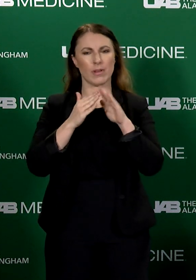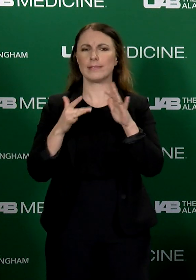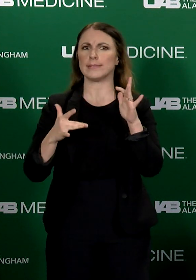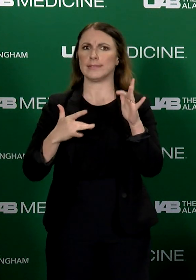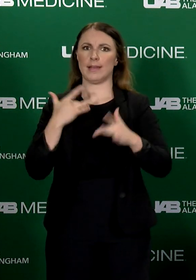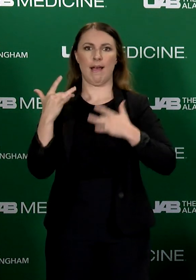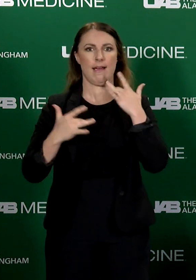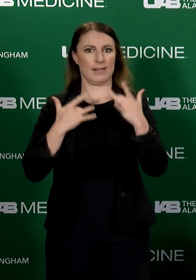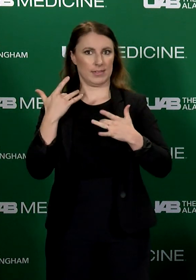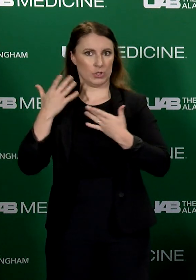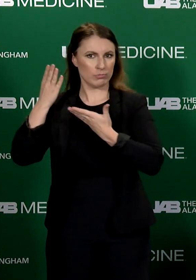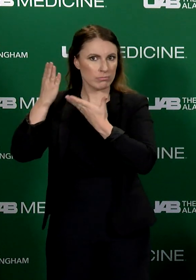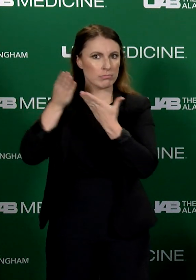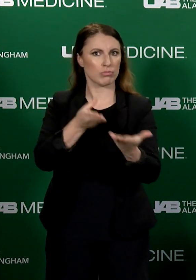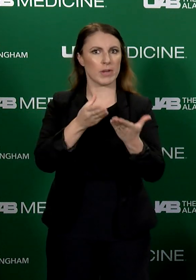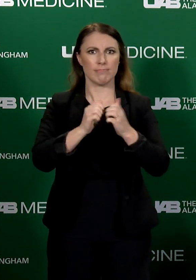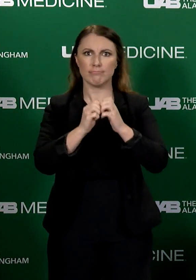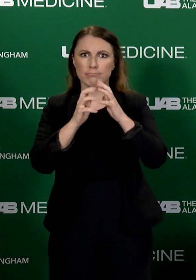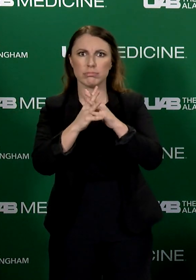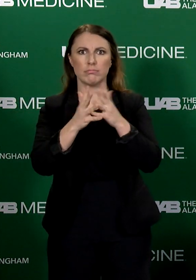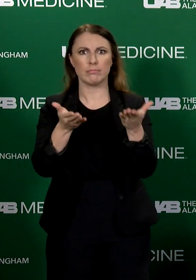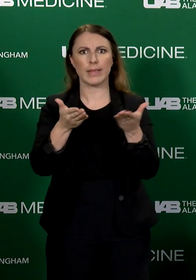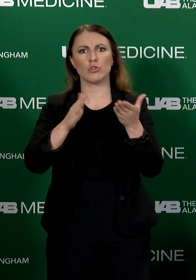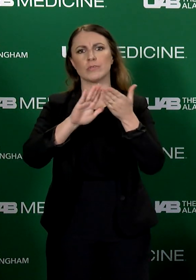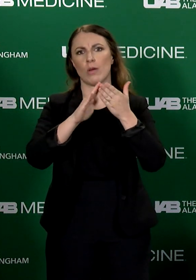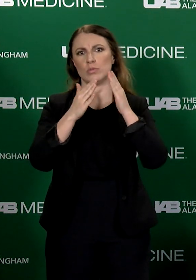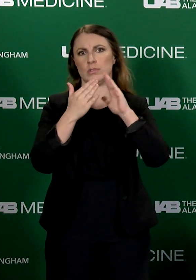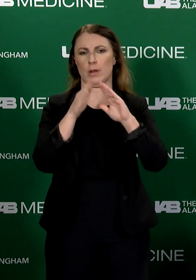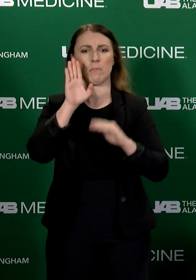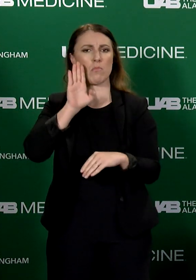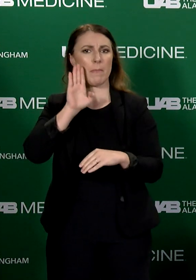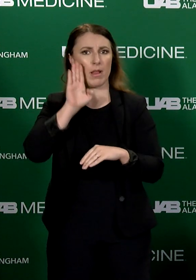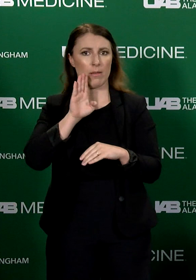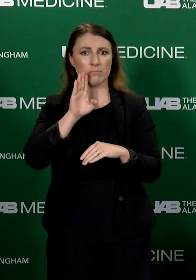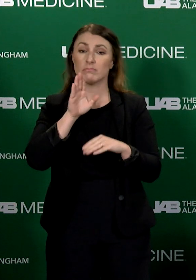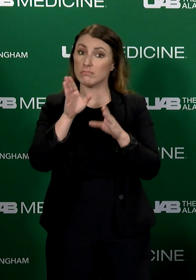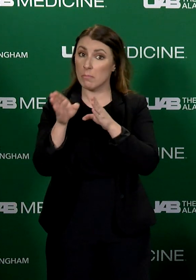this to downtown Birmingham we have plans to expand this throughout our